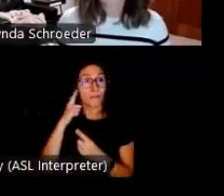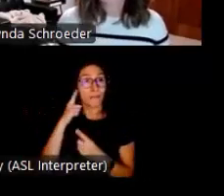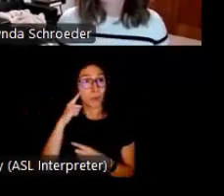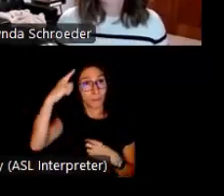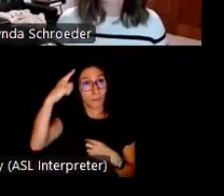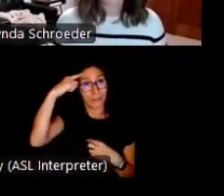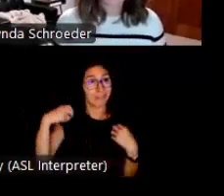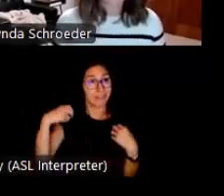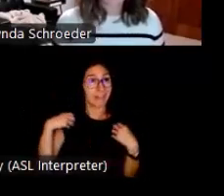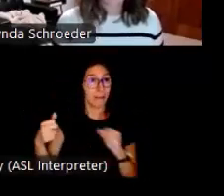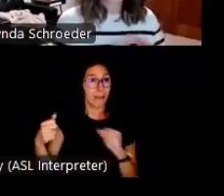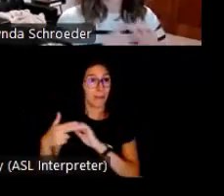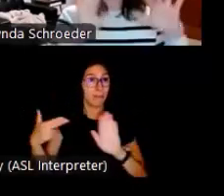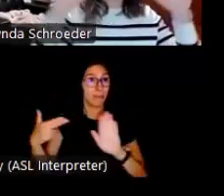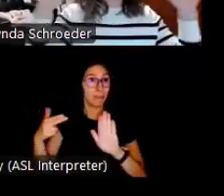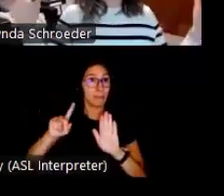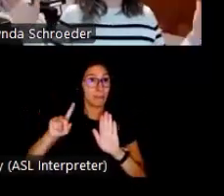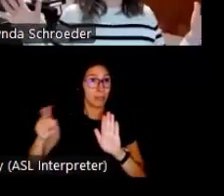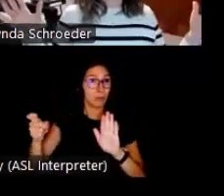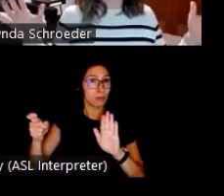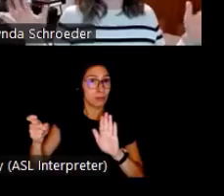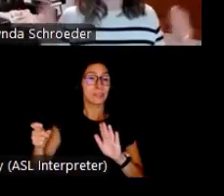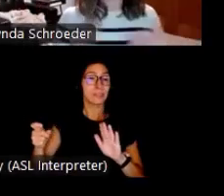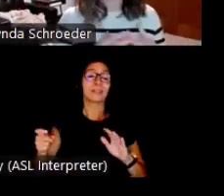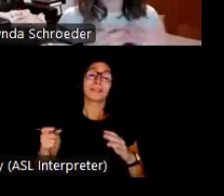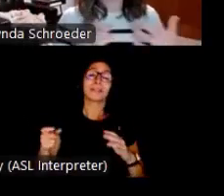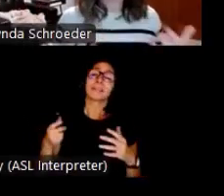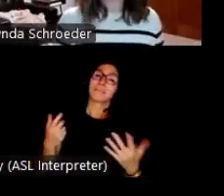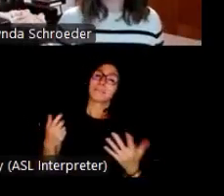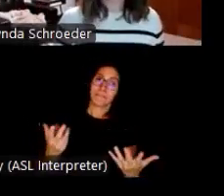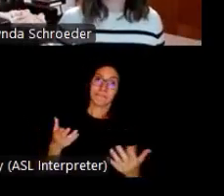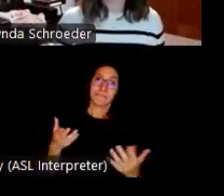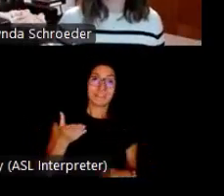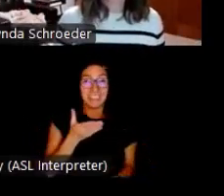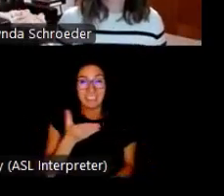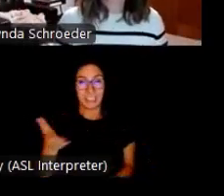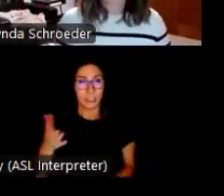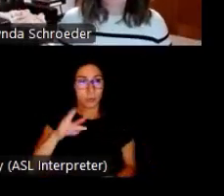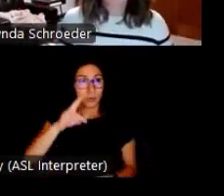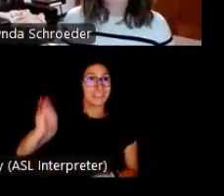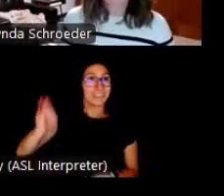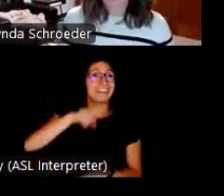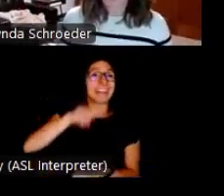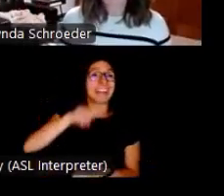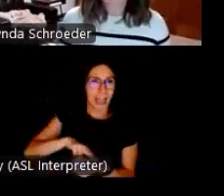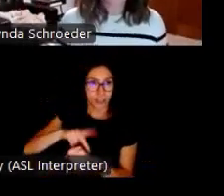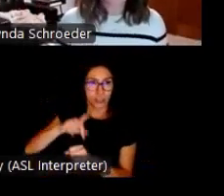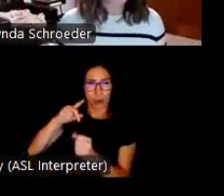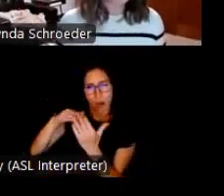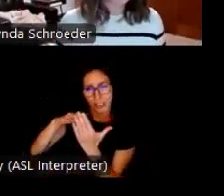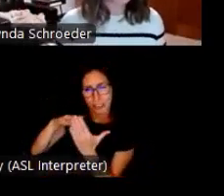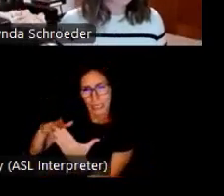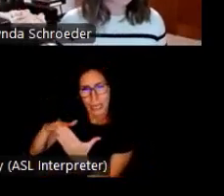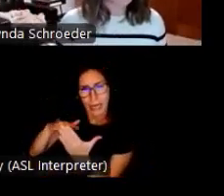This, again, I'm sticking to the national landscape. This was a national study trying to look at which diagnoses